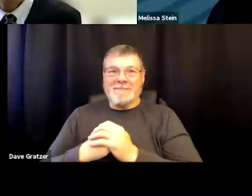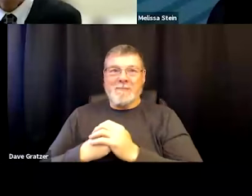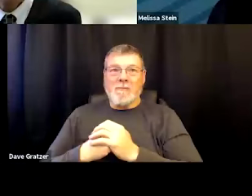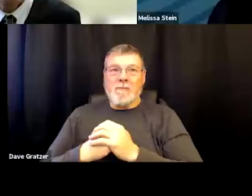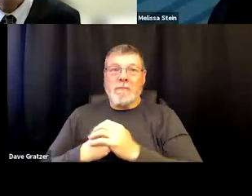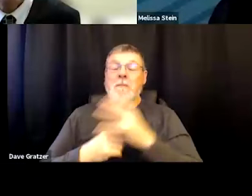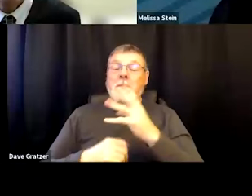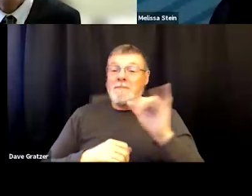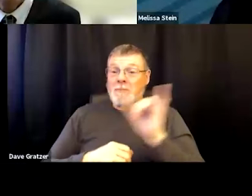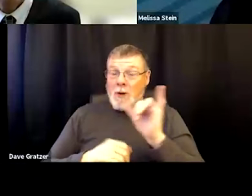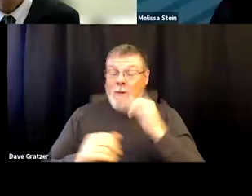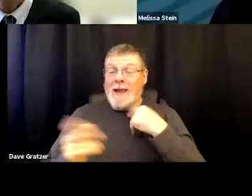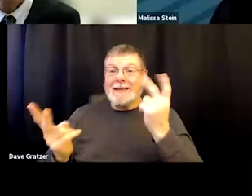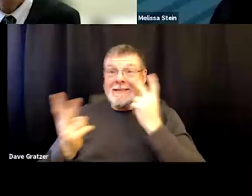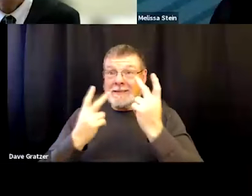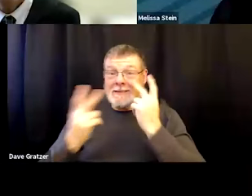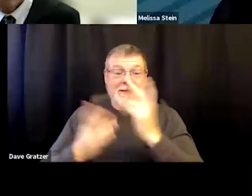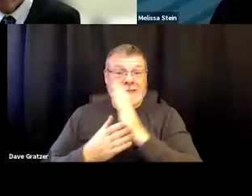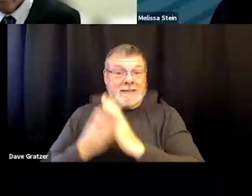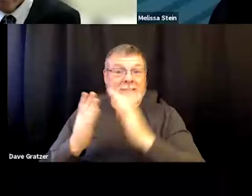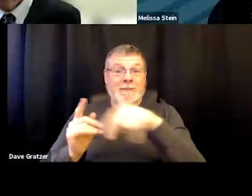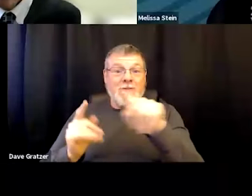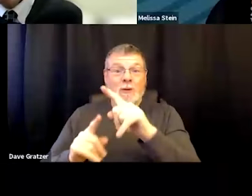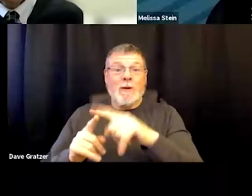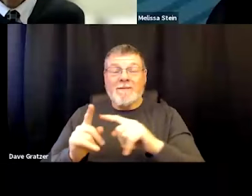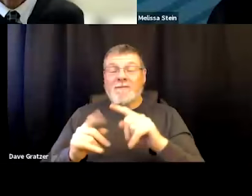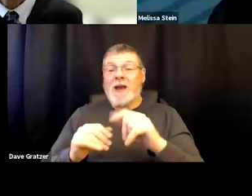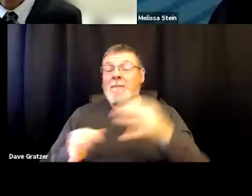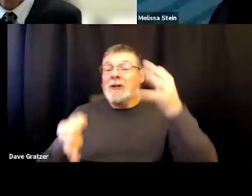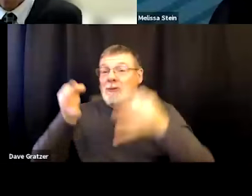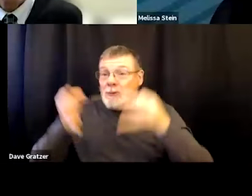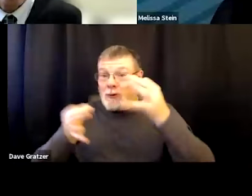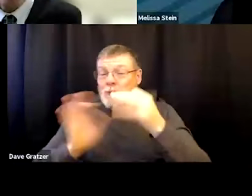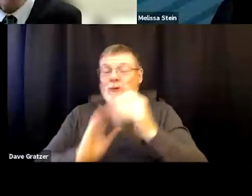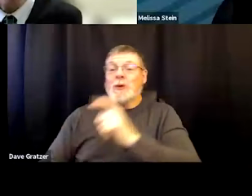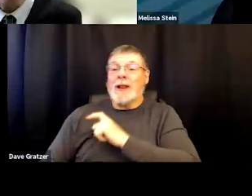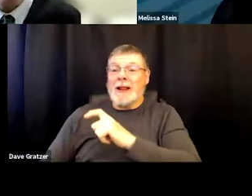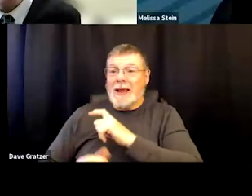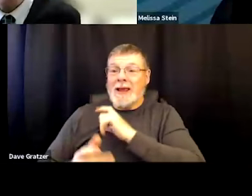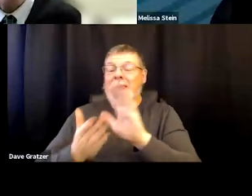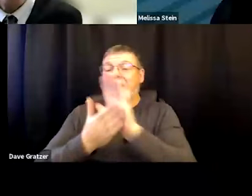I do also see some of you coming in from judiciary, law enforcement, academia.